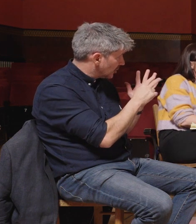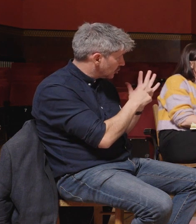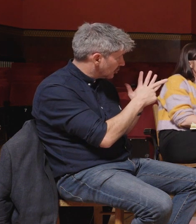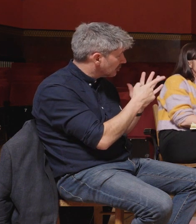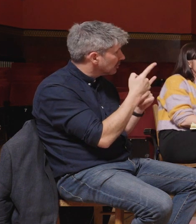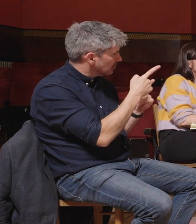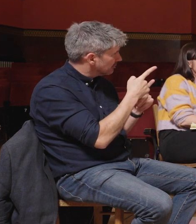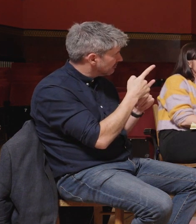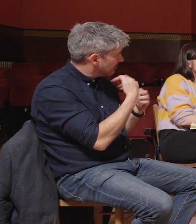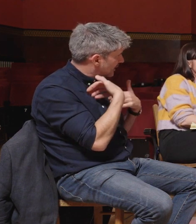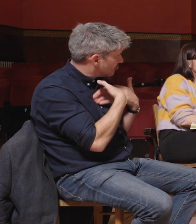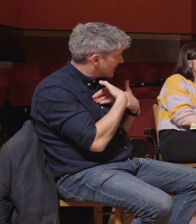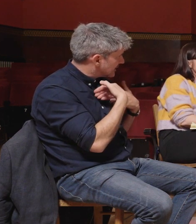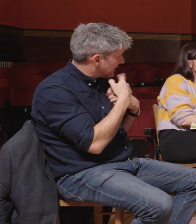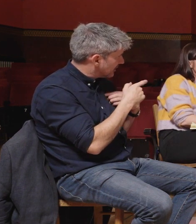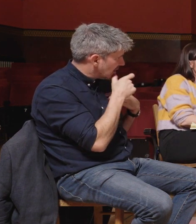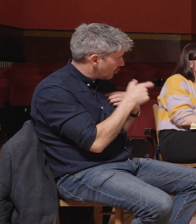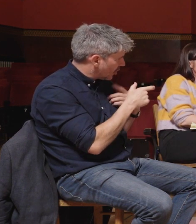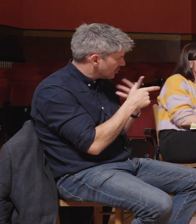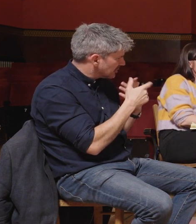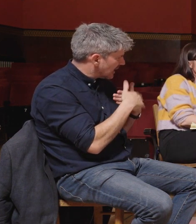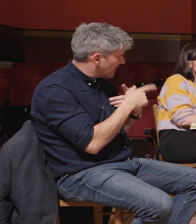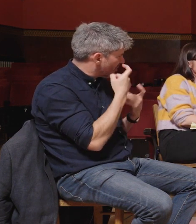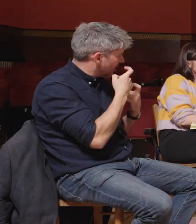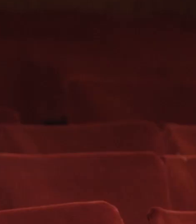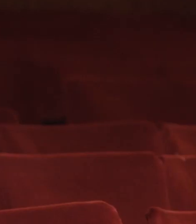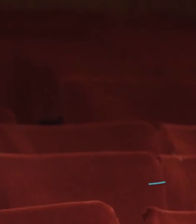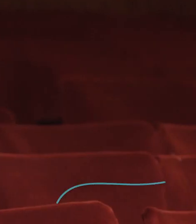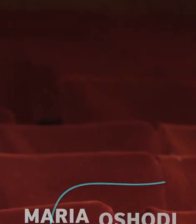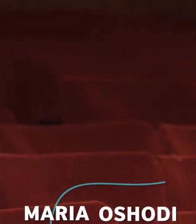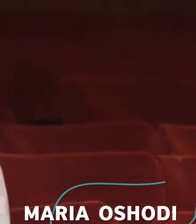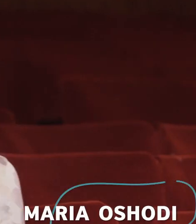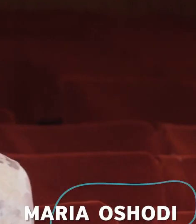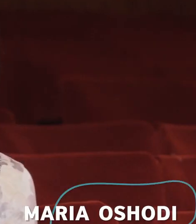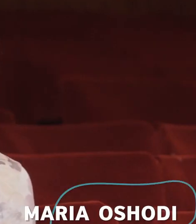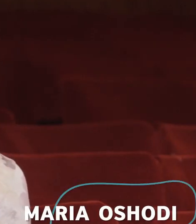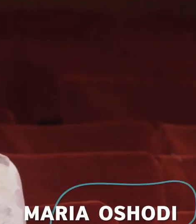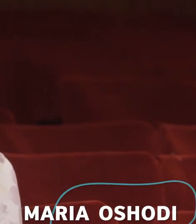because I just sort think about exhibitions and museums. But it's a lovely word, isn't it?